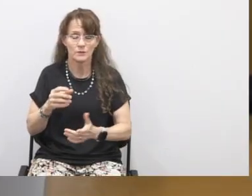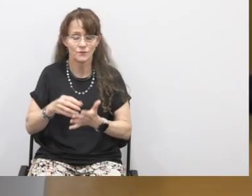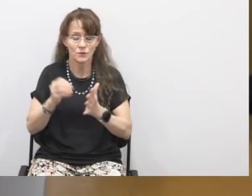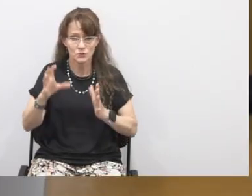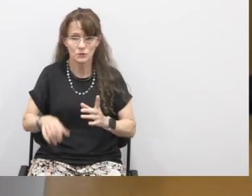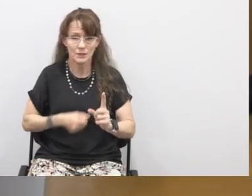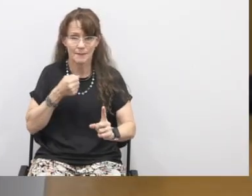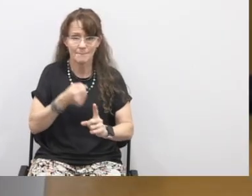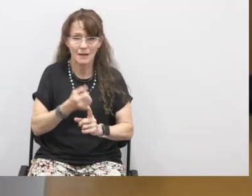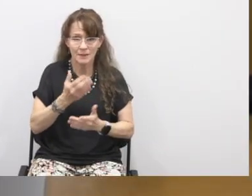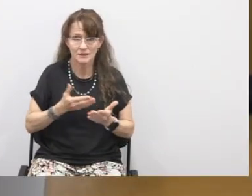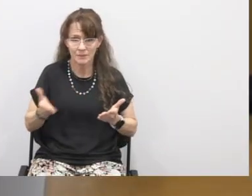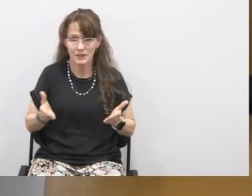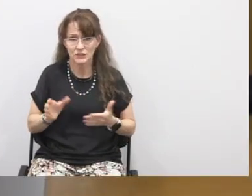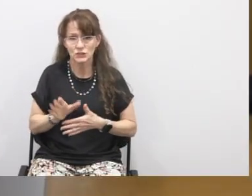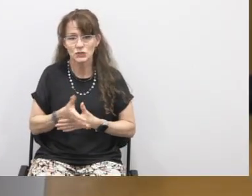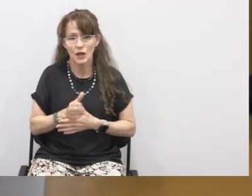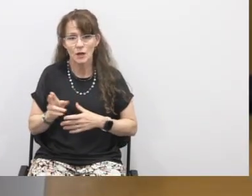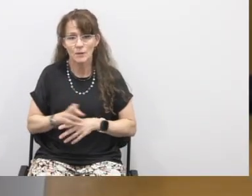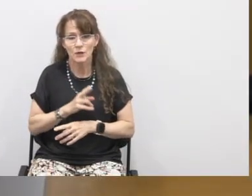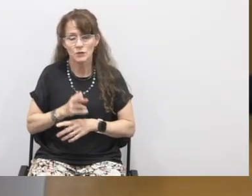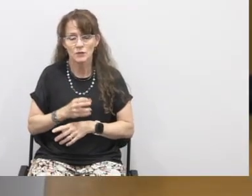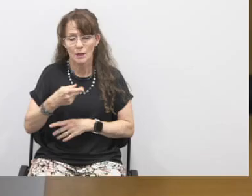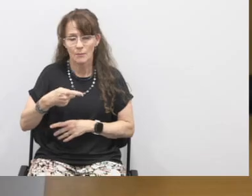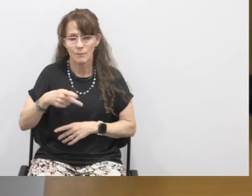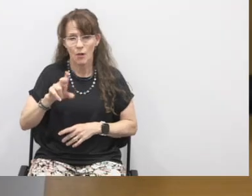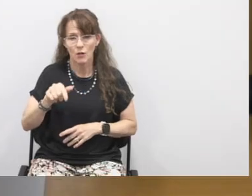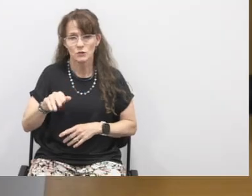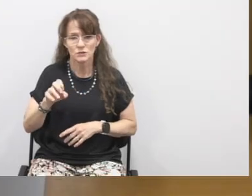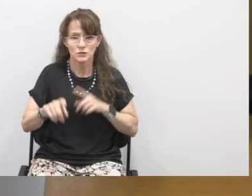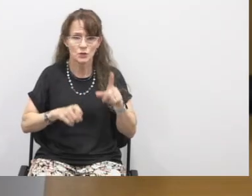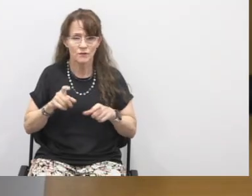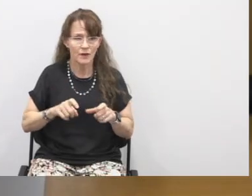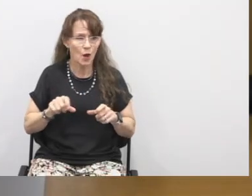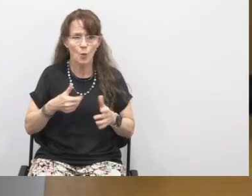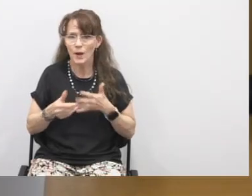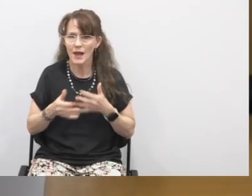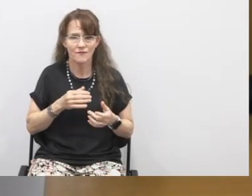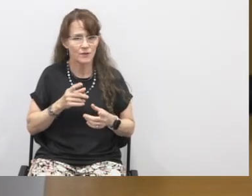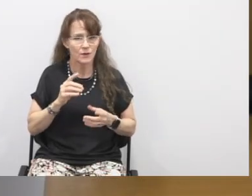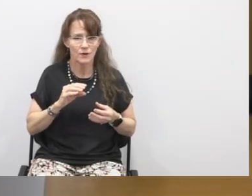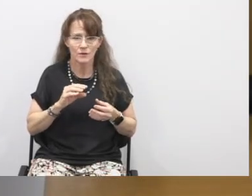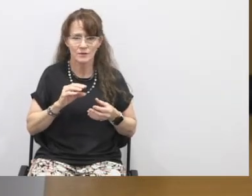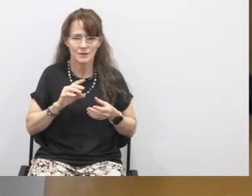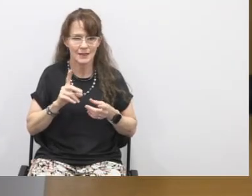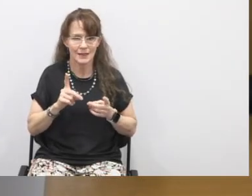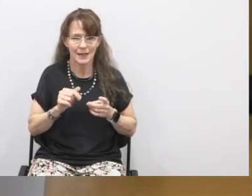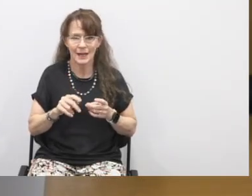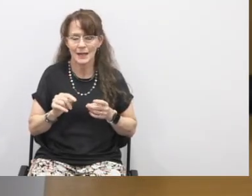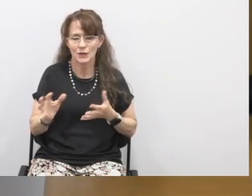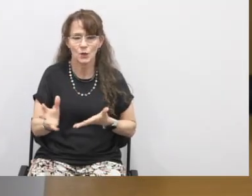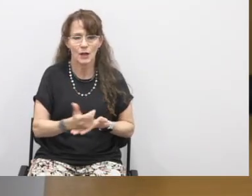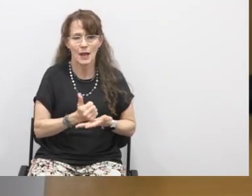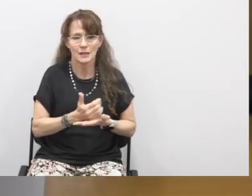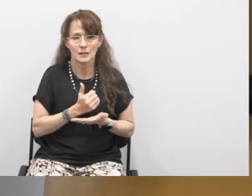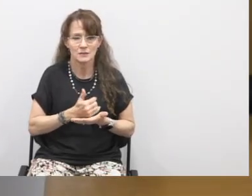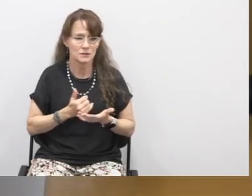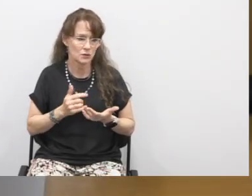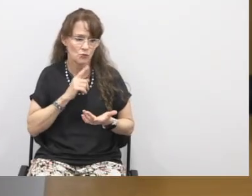So share about using the pulse survey data and any other empathy data that you collected to inform your plans for